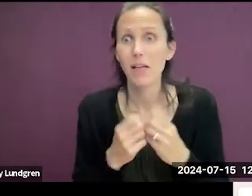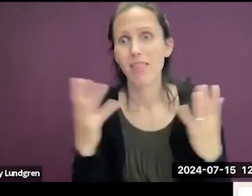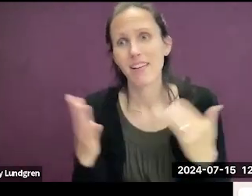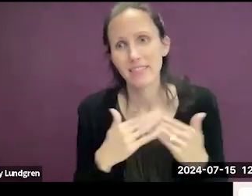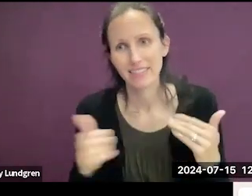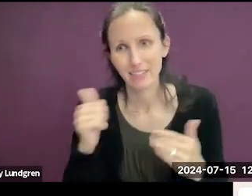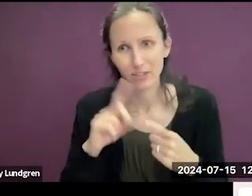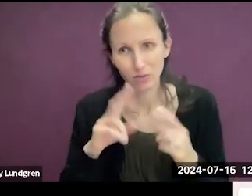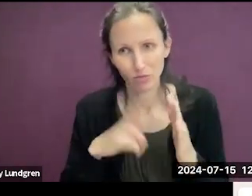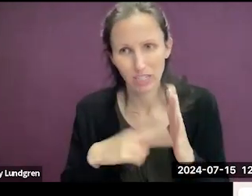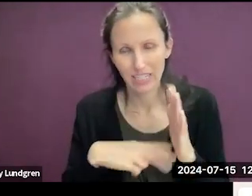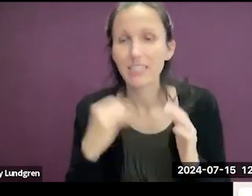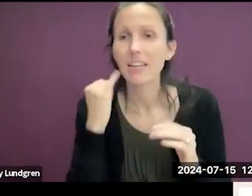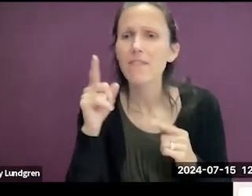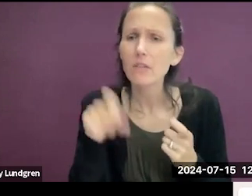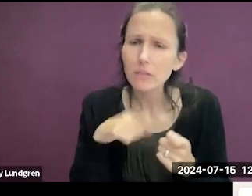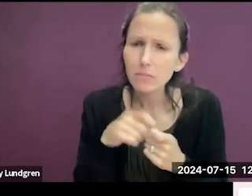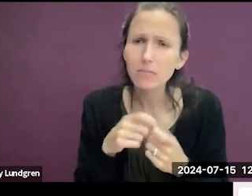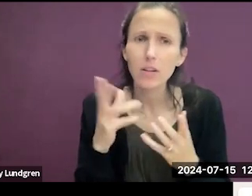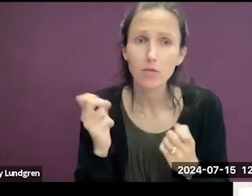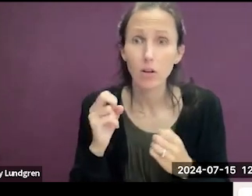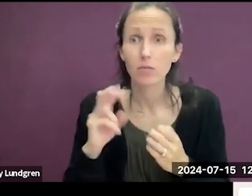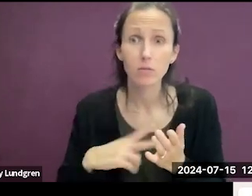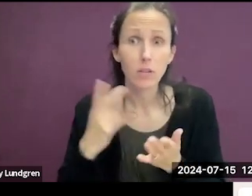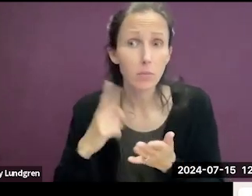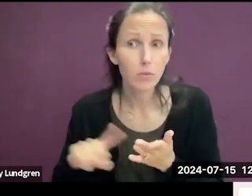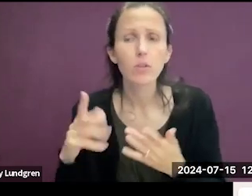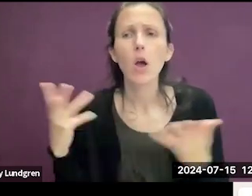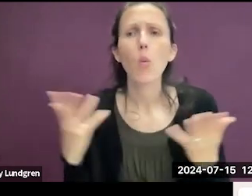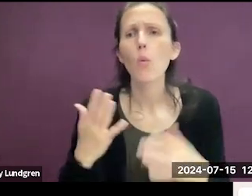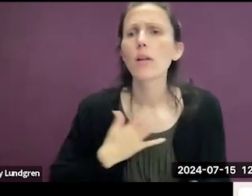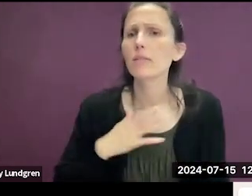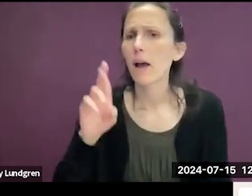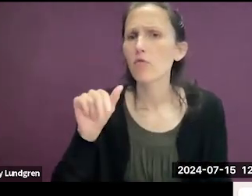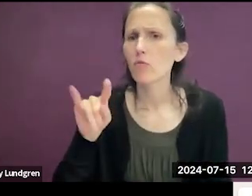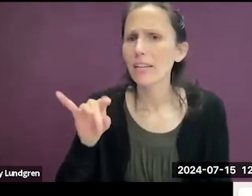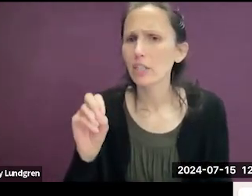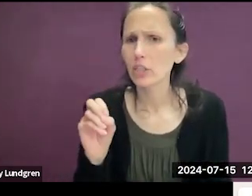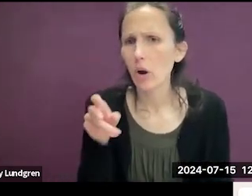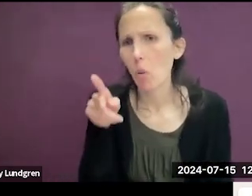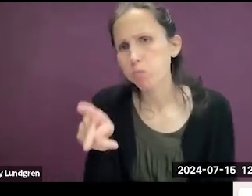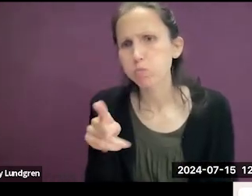If you specifically want to go in and see what is my contrast ratio now, definitely use that tool.